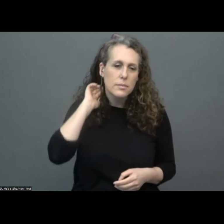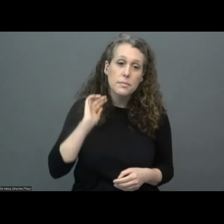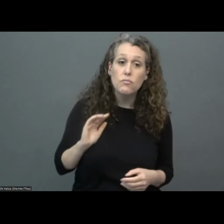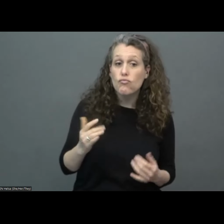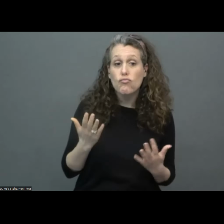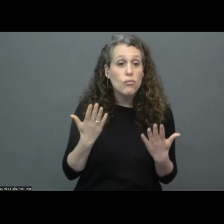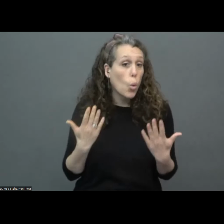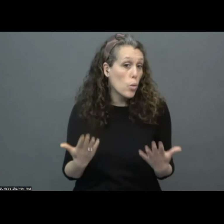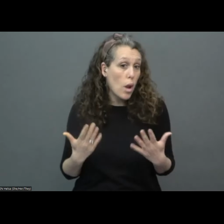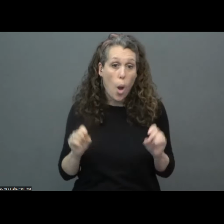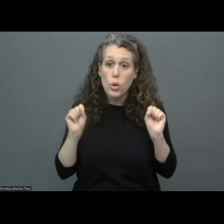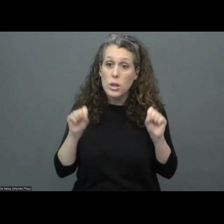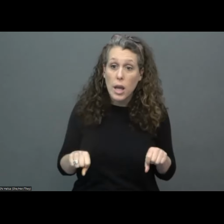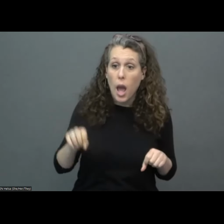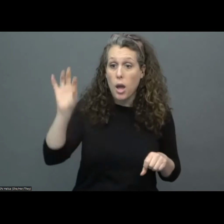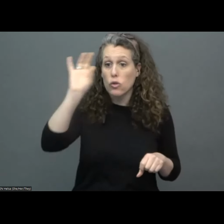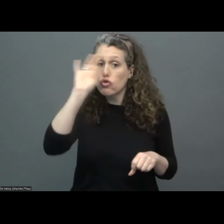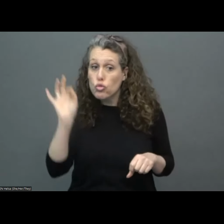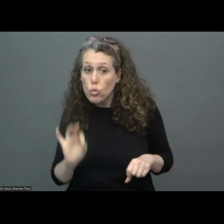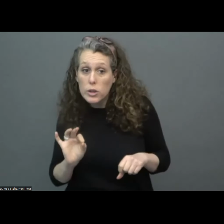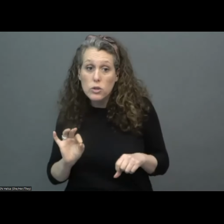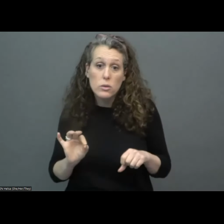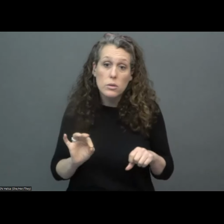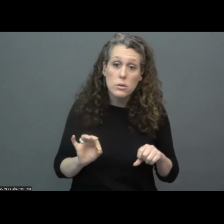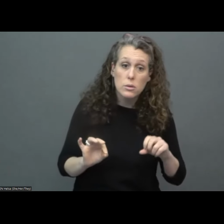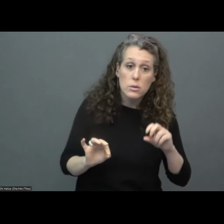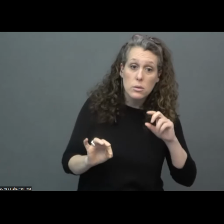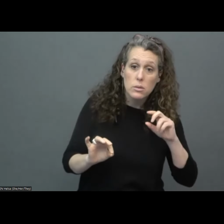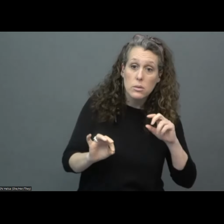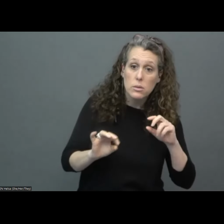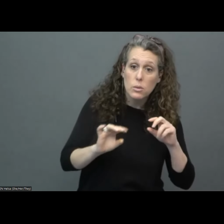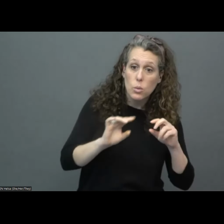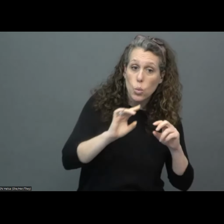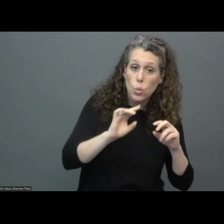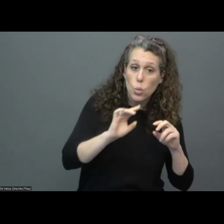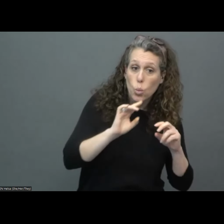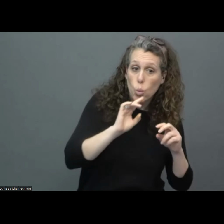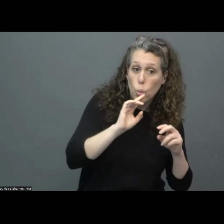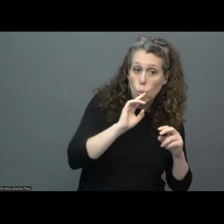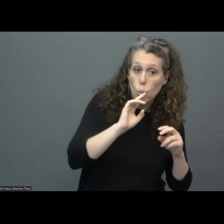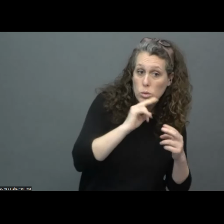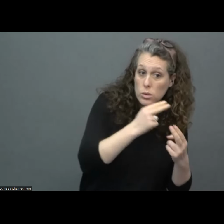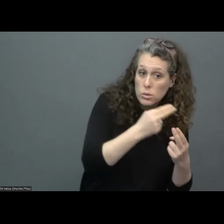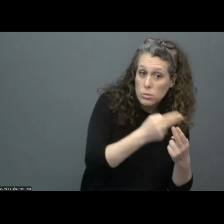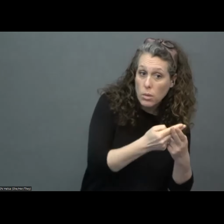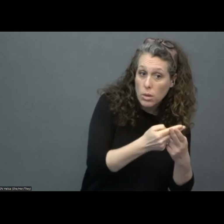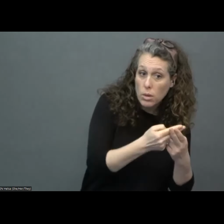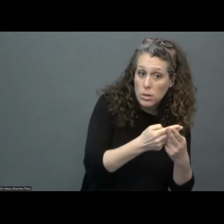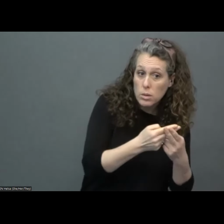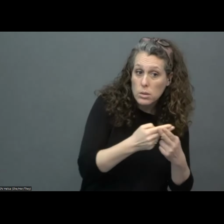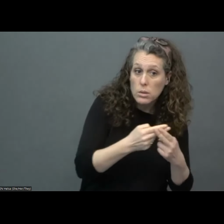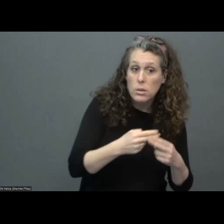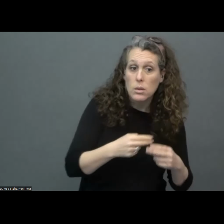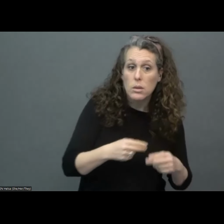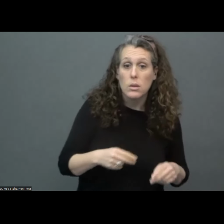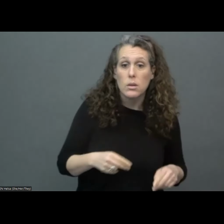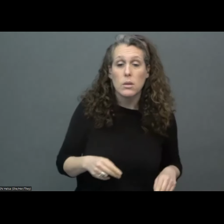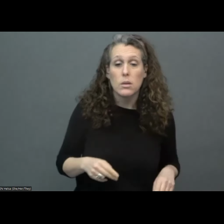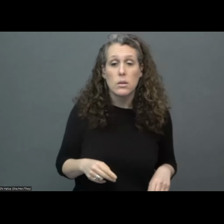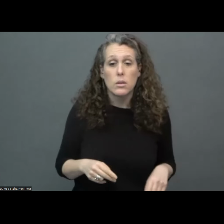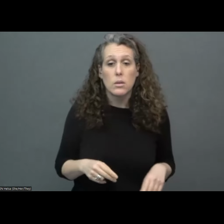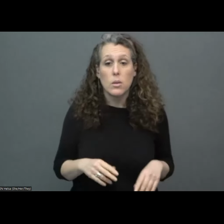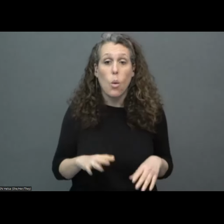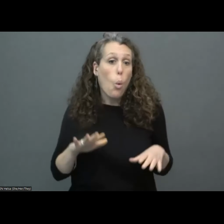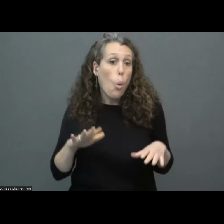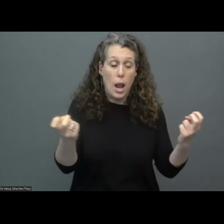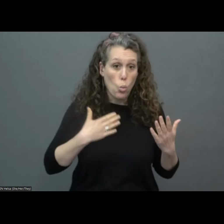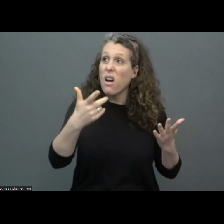have any additional ones. Or whether any of the panelists would like to share any other